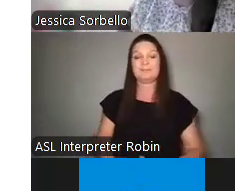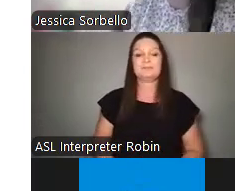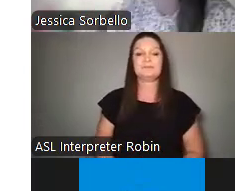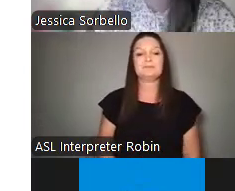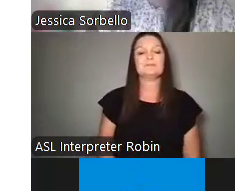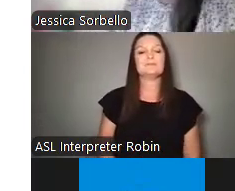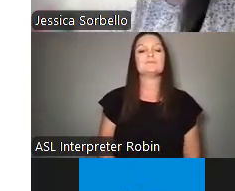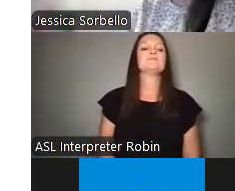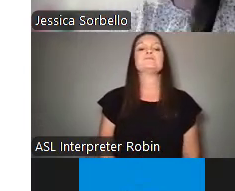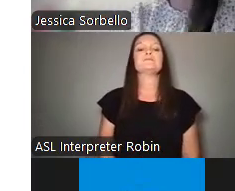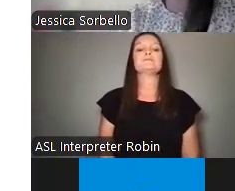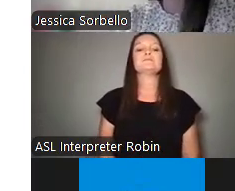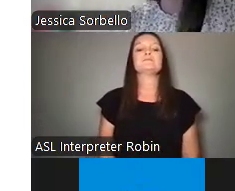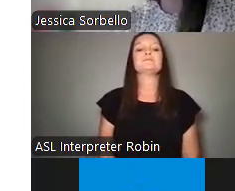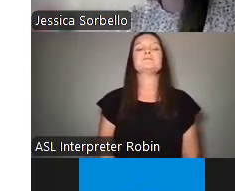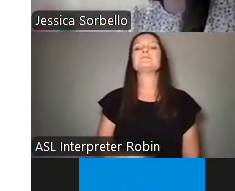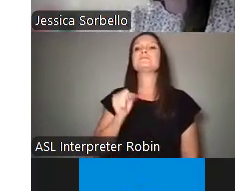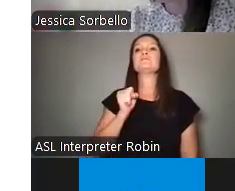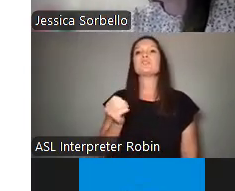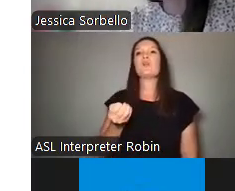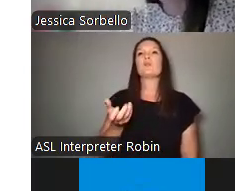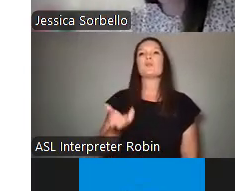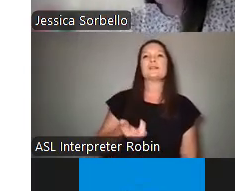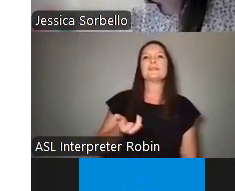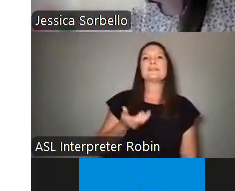one full time job to support her daughter and is a single